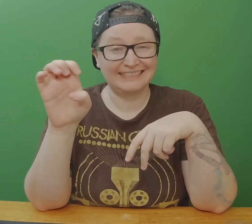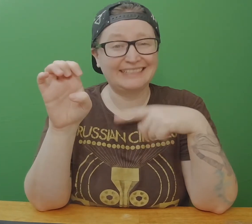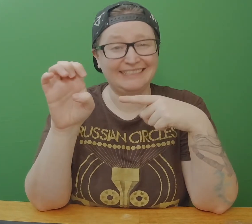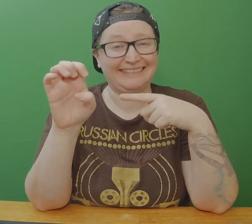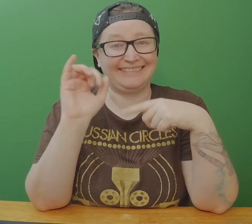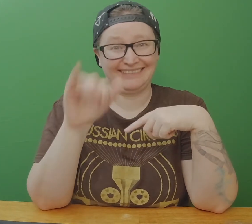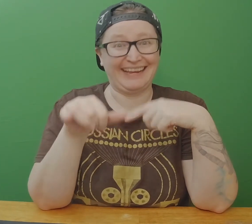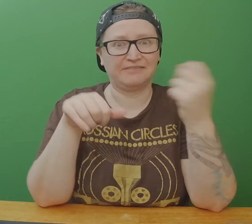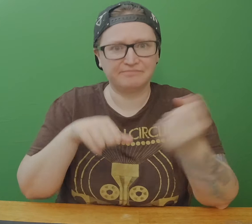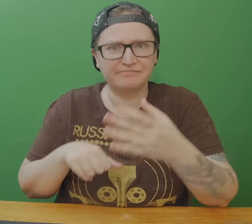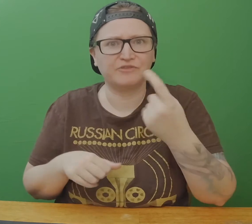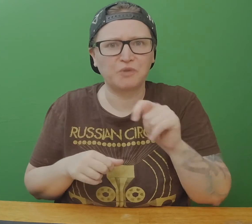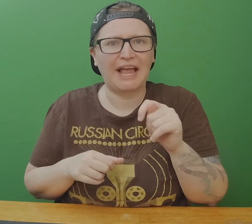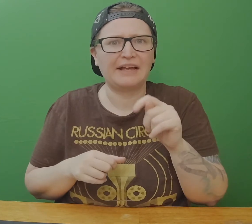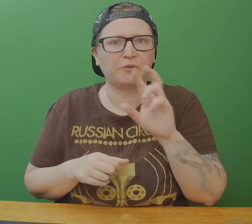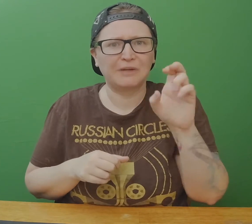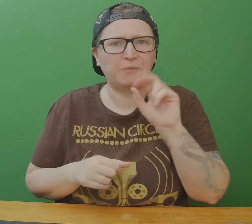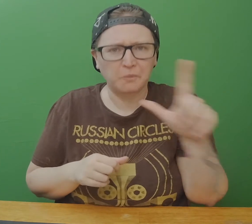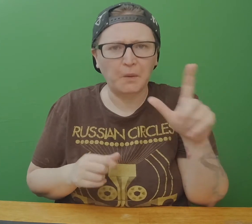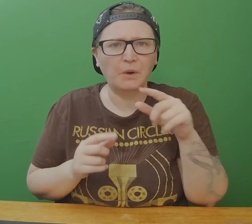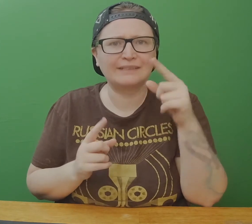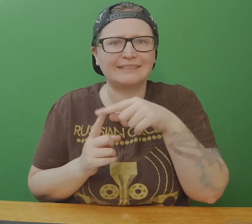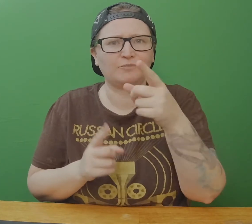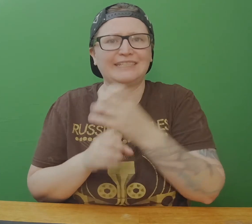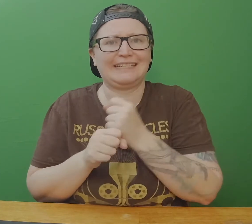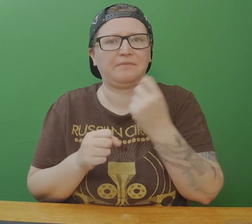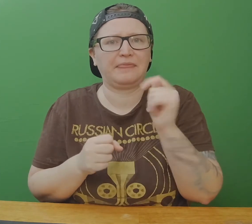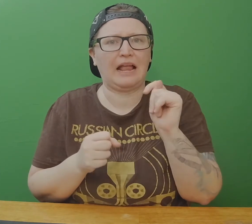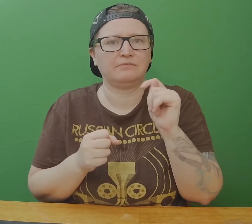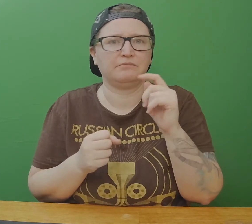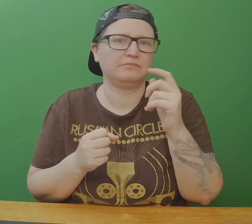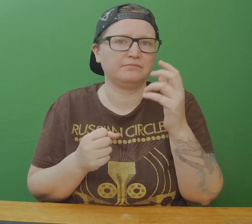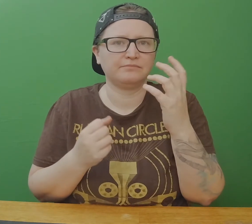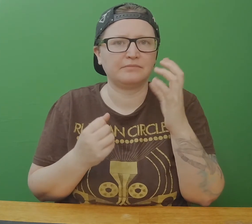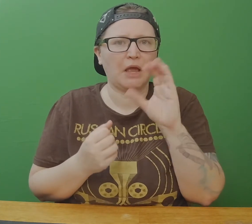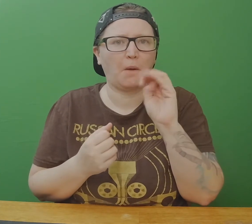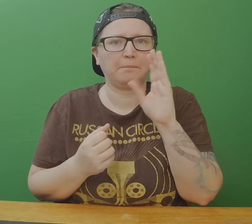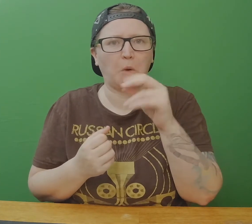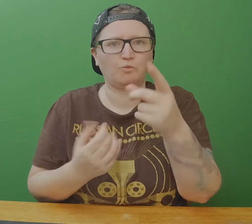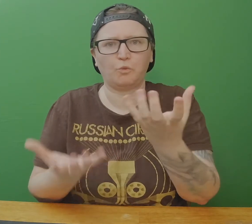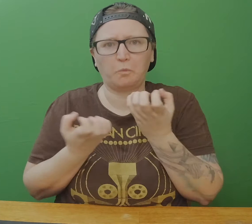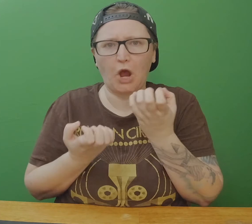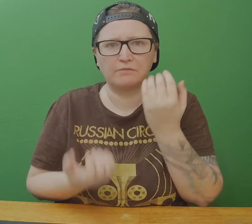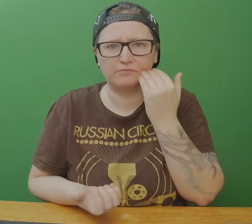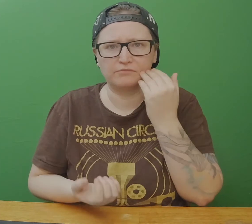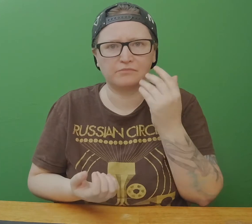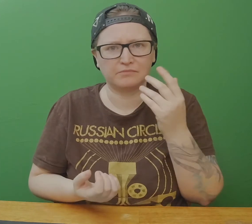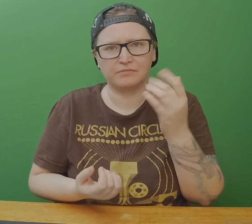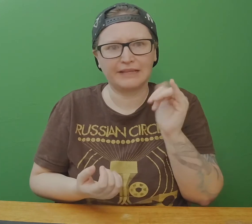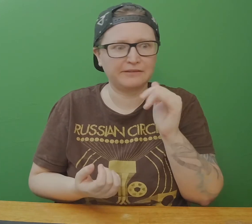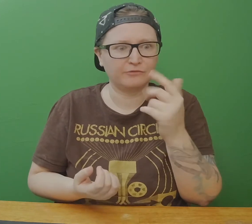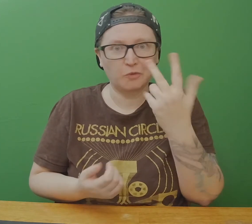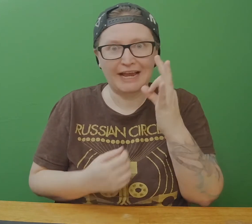of Yahtzee so you know you throw dice you have to re-roll you're trying to get a certain combo so